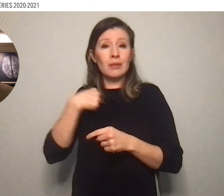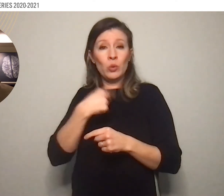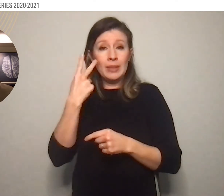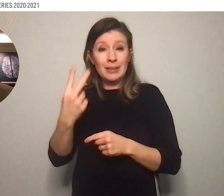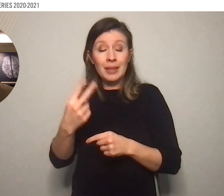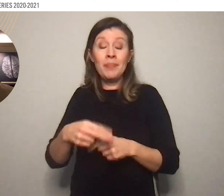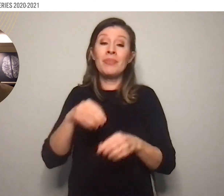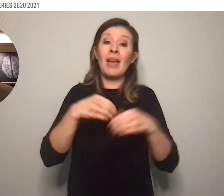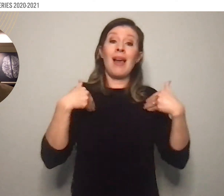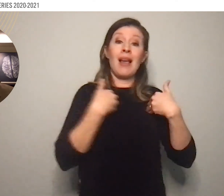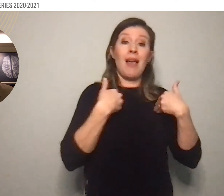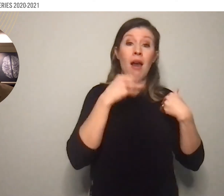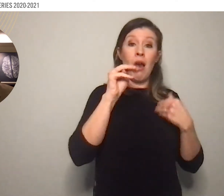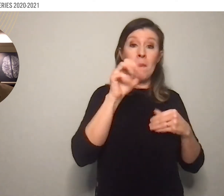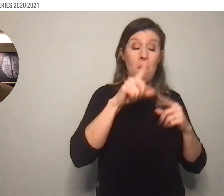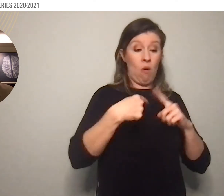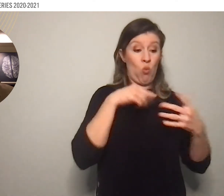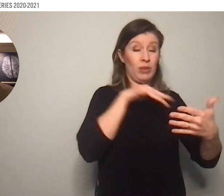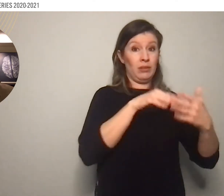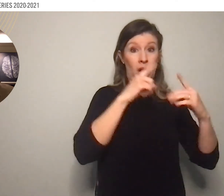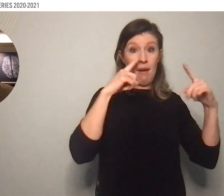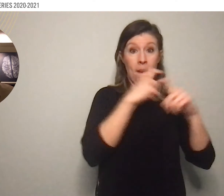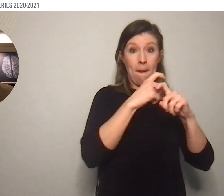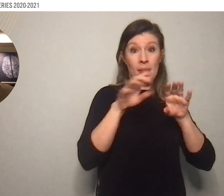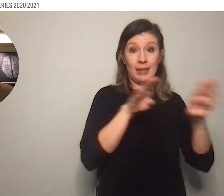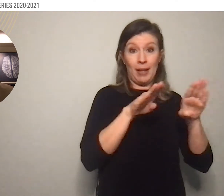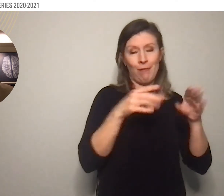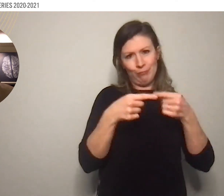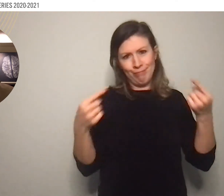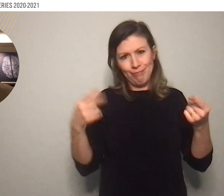studying complex behaviors, we often, on the other hand right, we often rely on